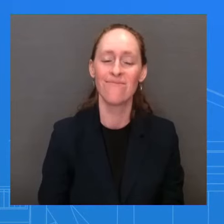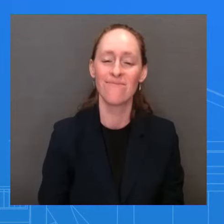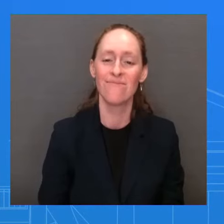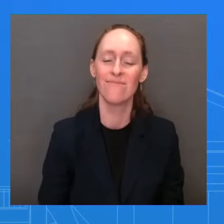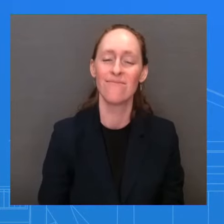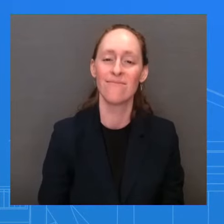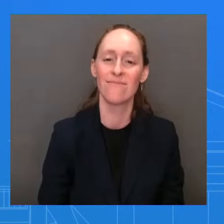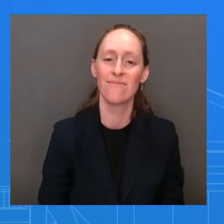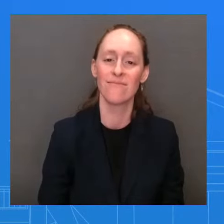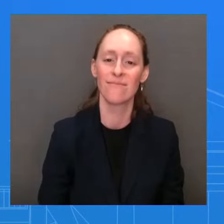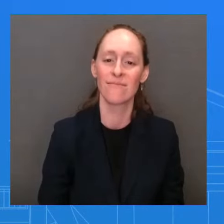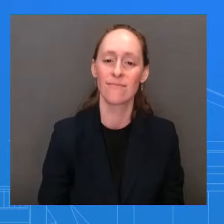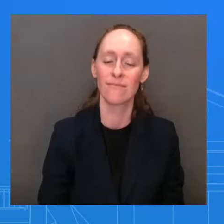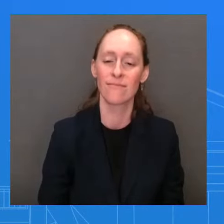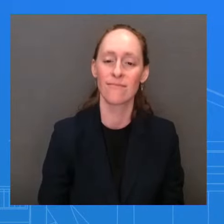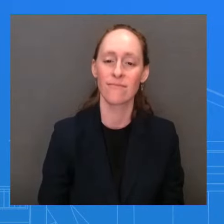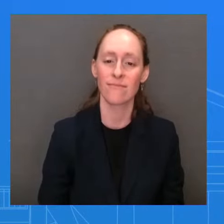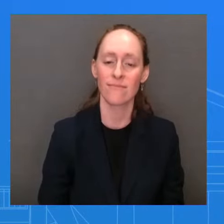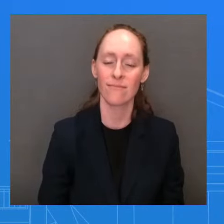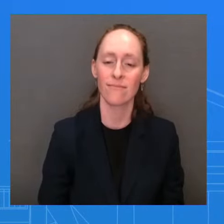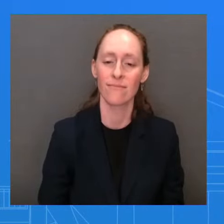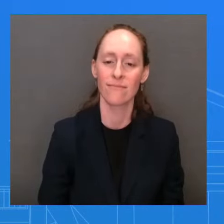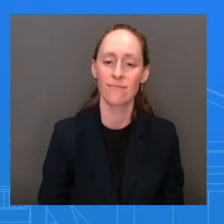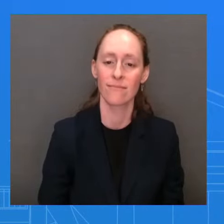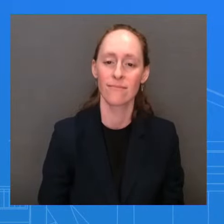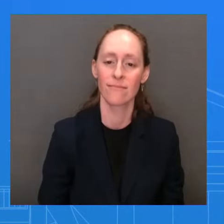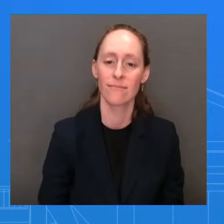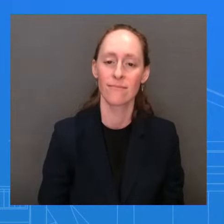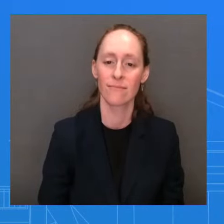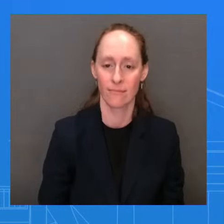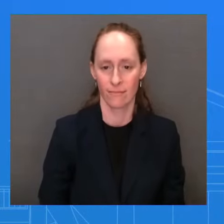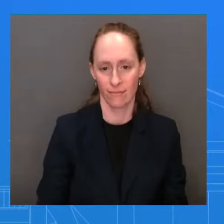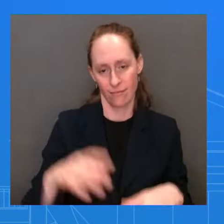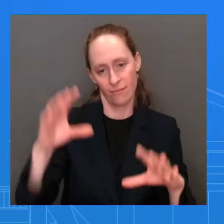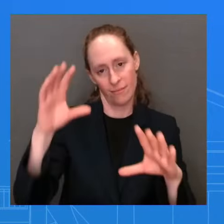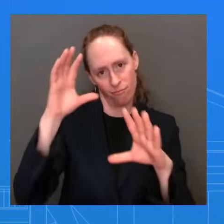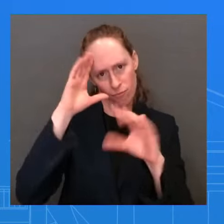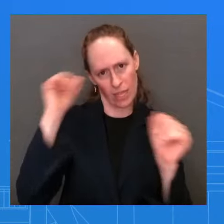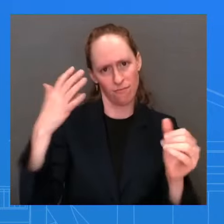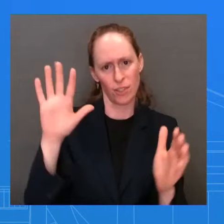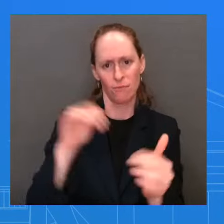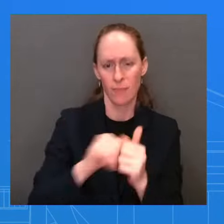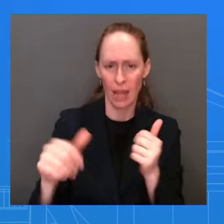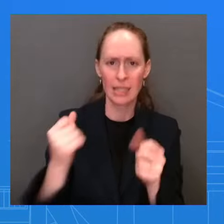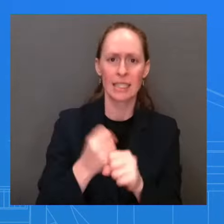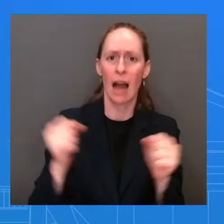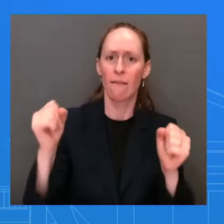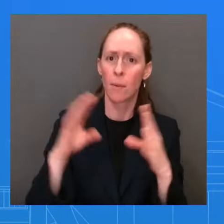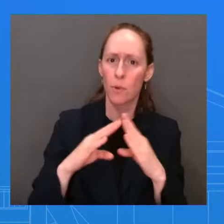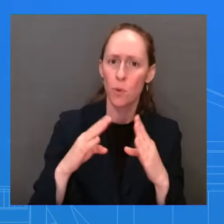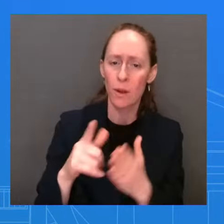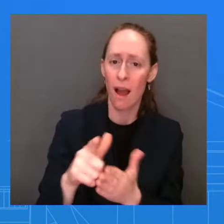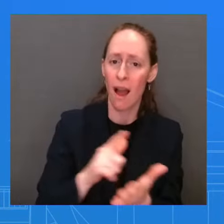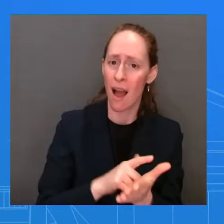and two dozen executive actions, too many Americans continue to lose their lives to gun violence.